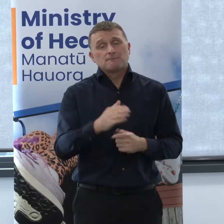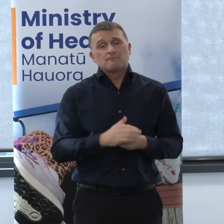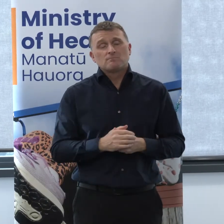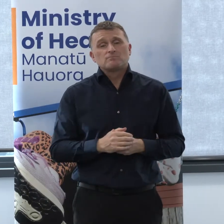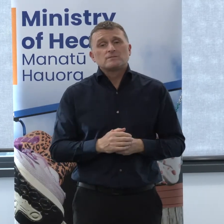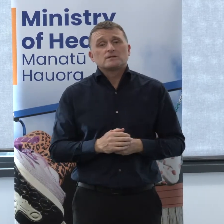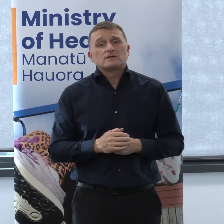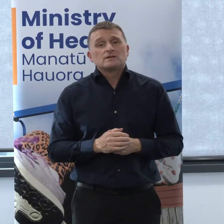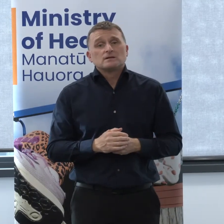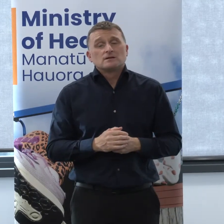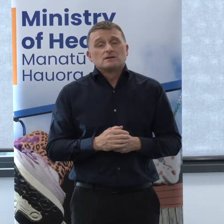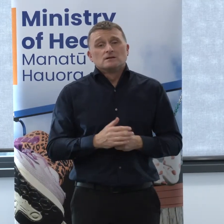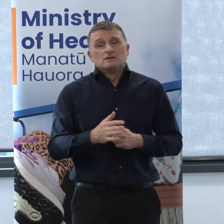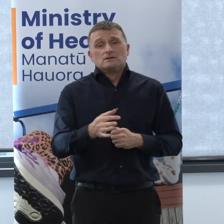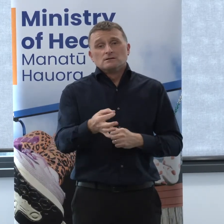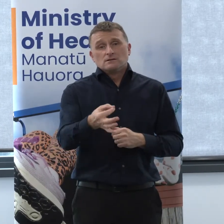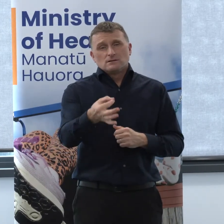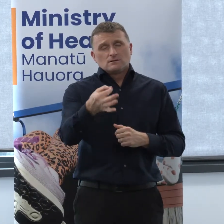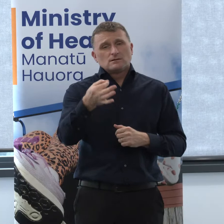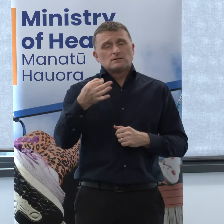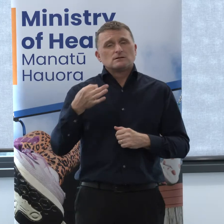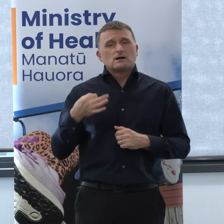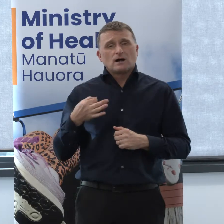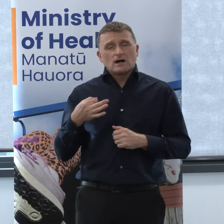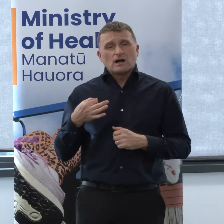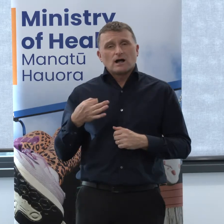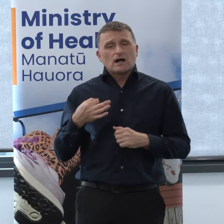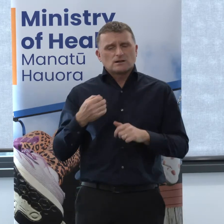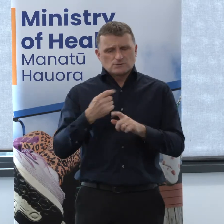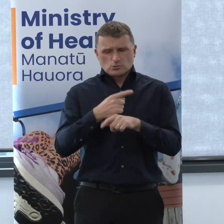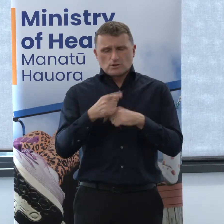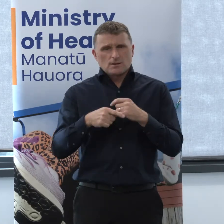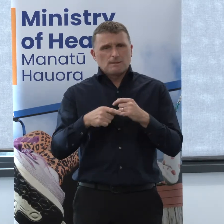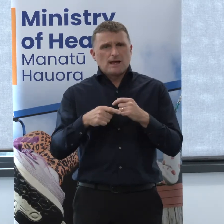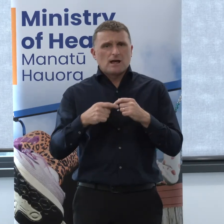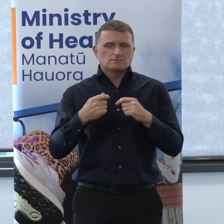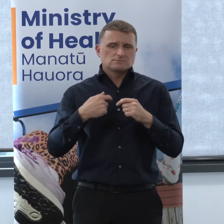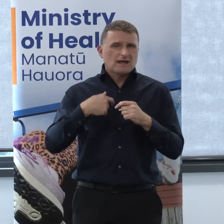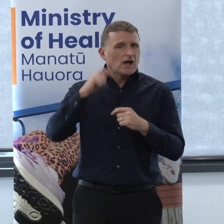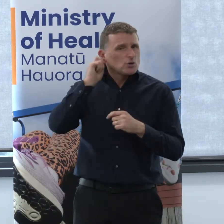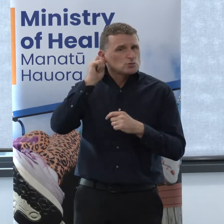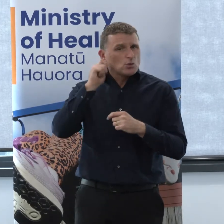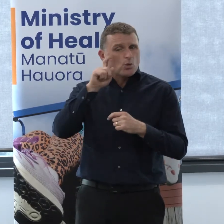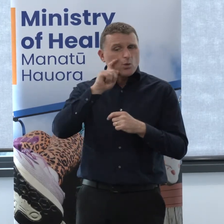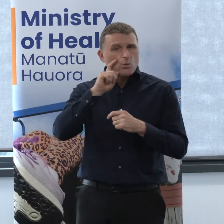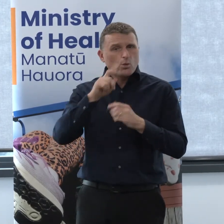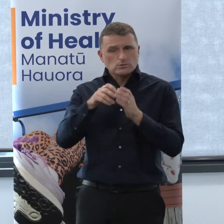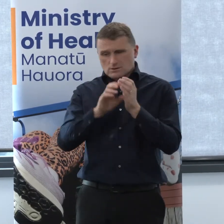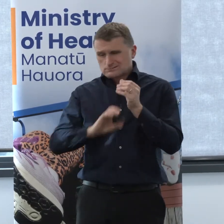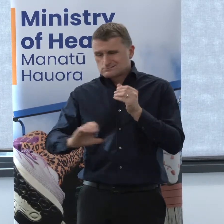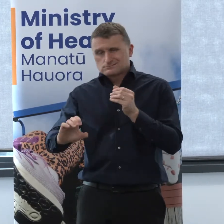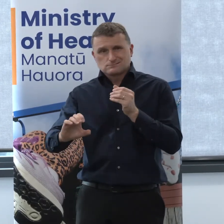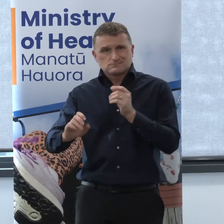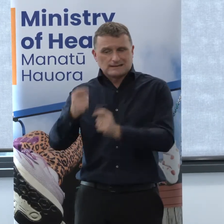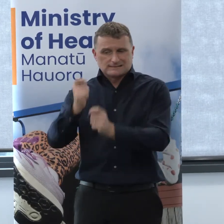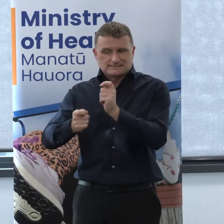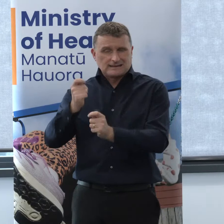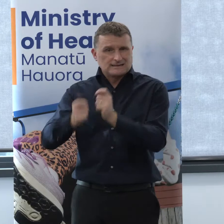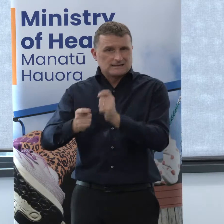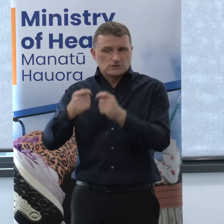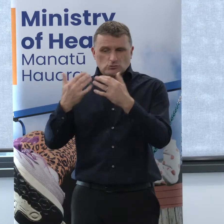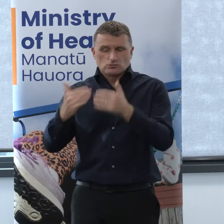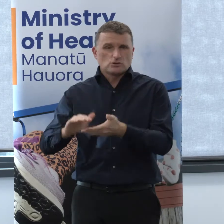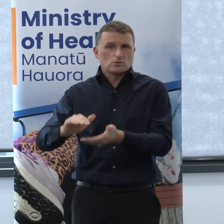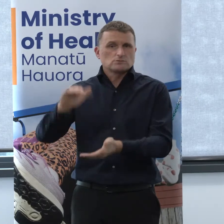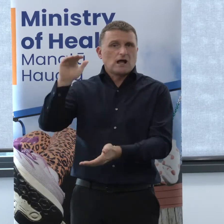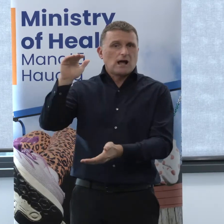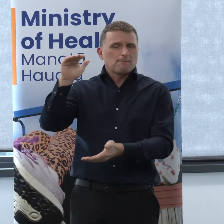related matters, thank you.